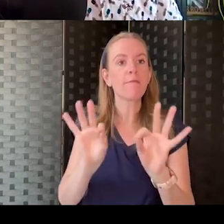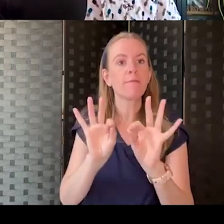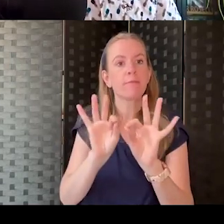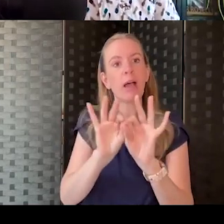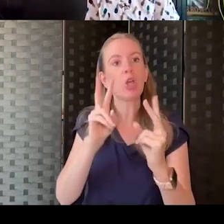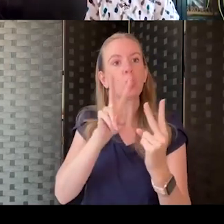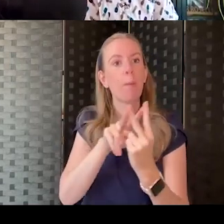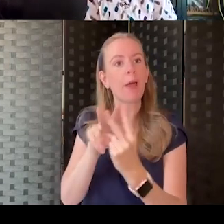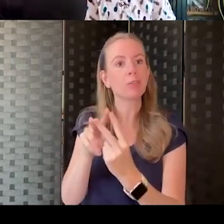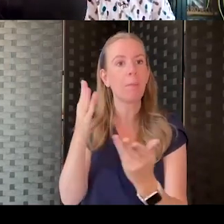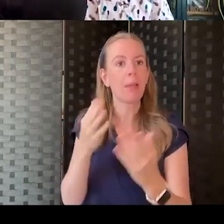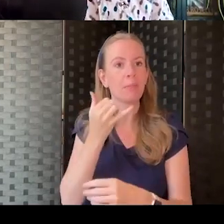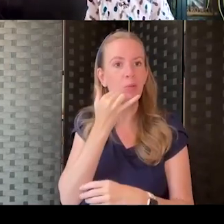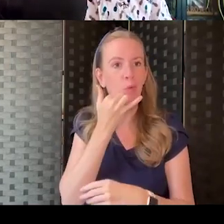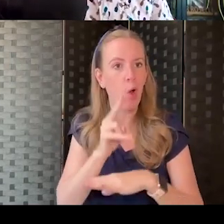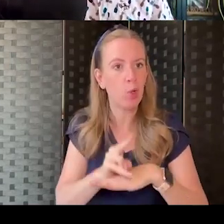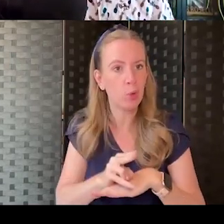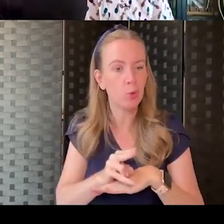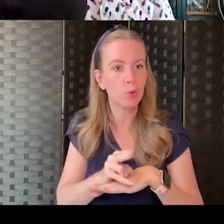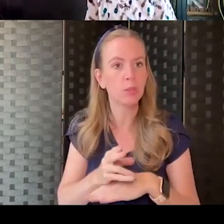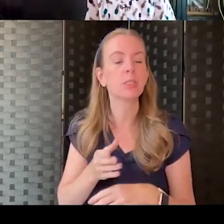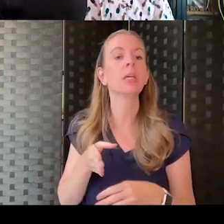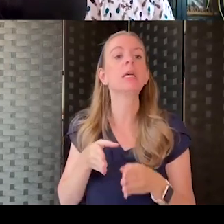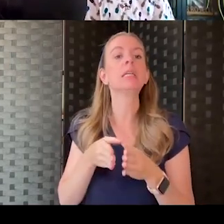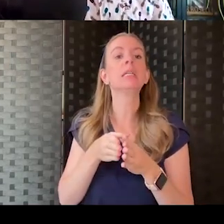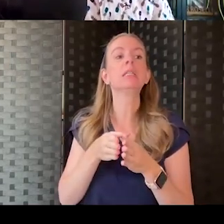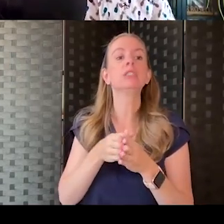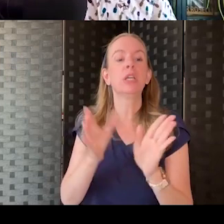the wrong purpose. Generally, a clue you are doing this is when your table is only two rows